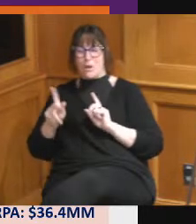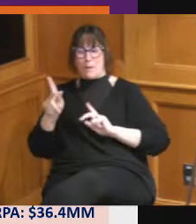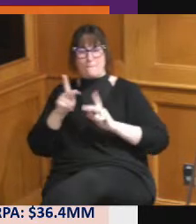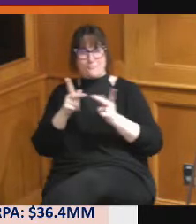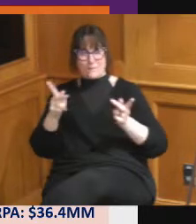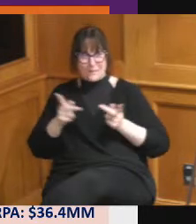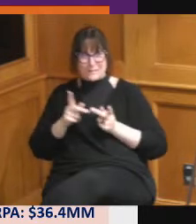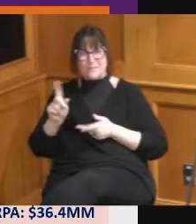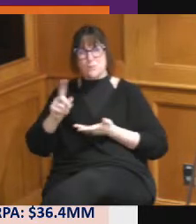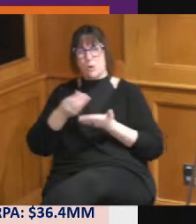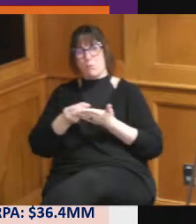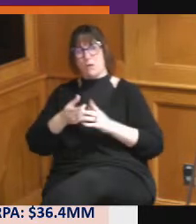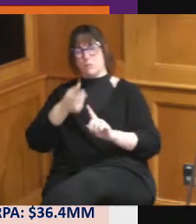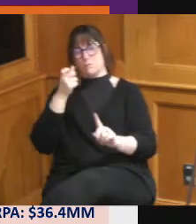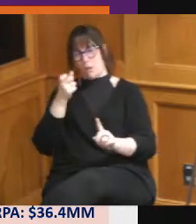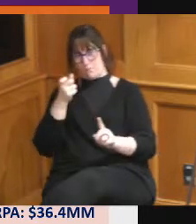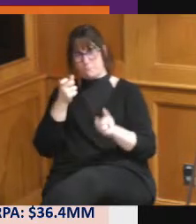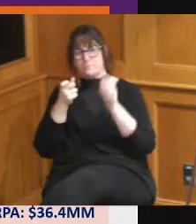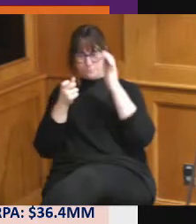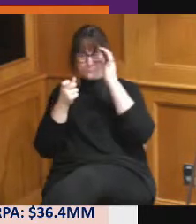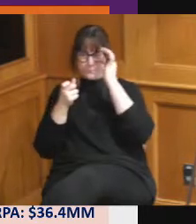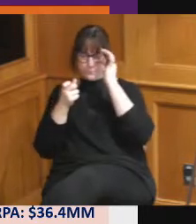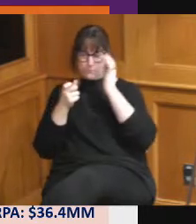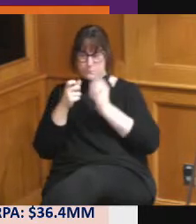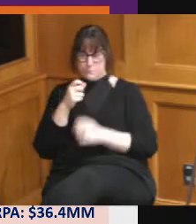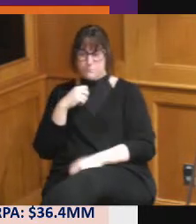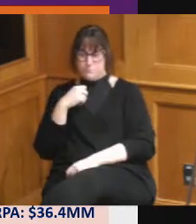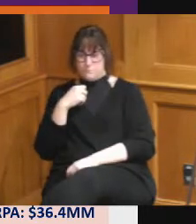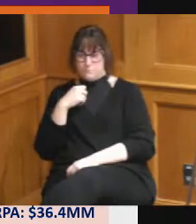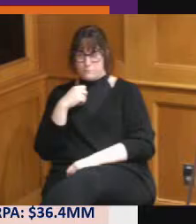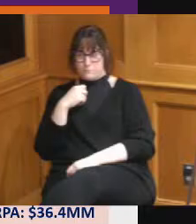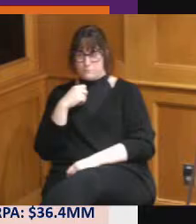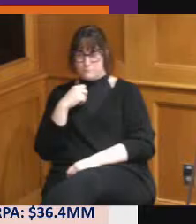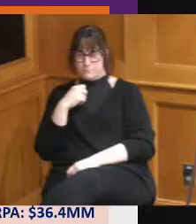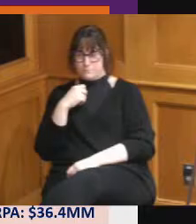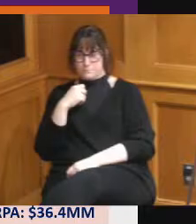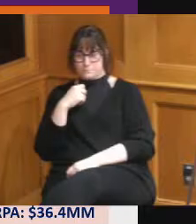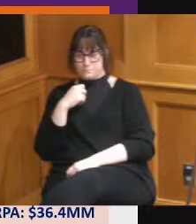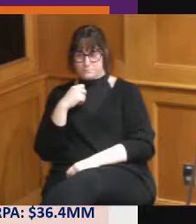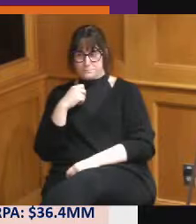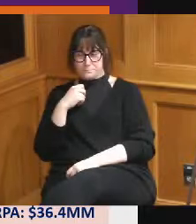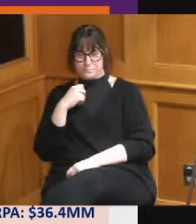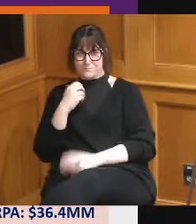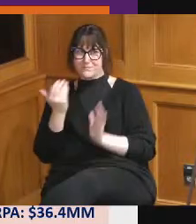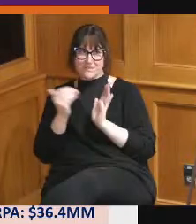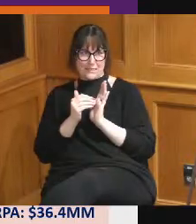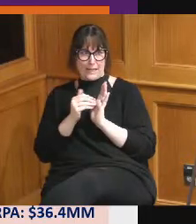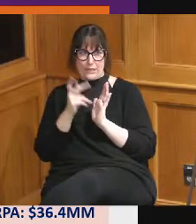big categories the big different funders of this program and again you'll see the sort of single